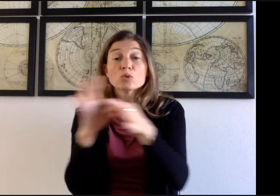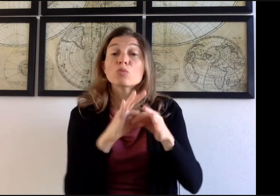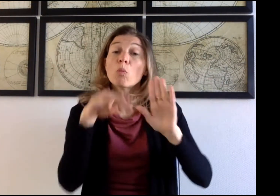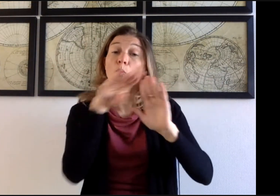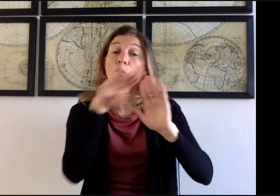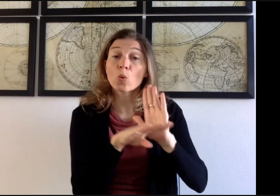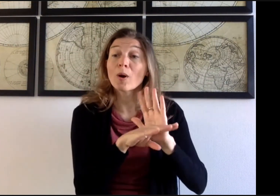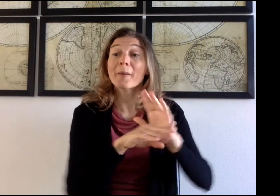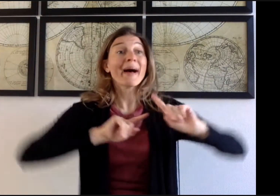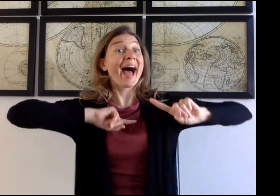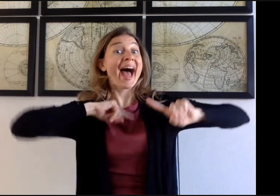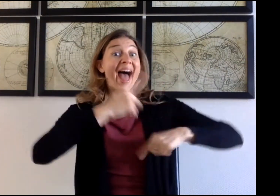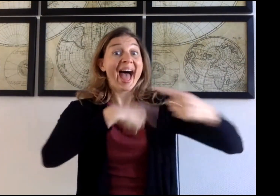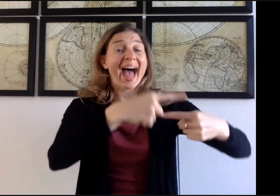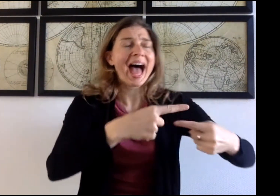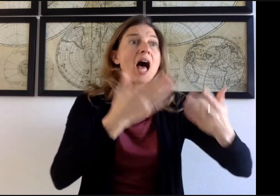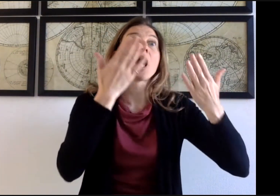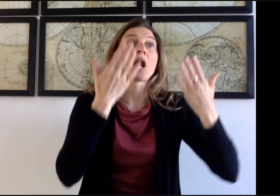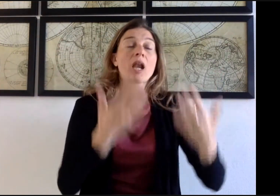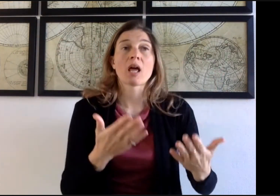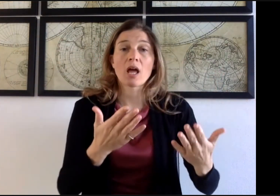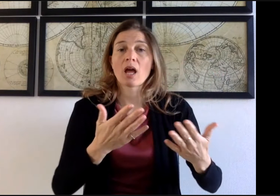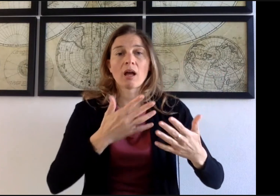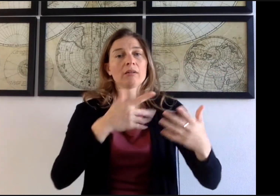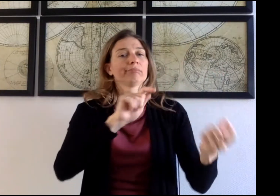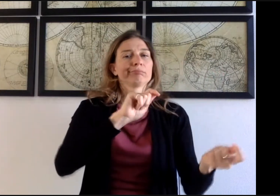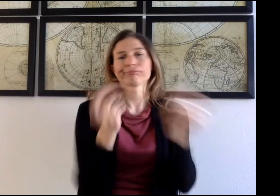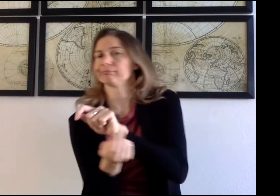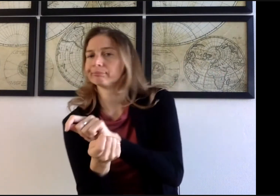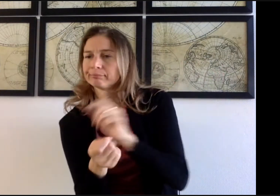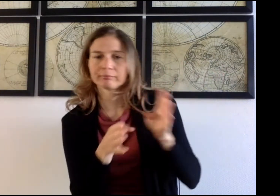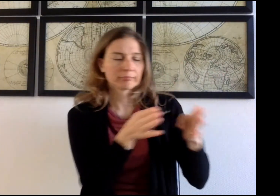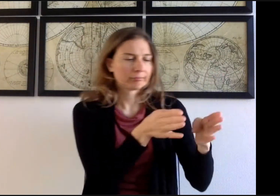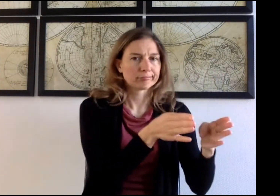all of our activities have to change, we're no longer meeting in person.